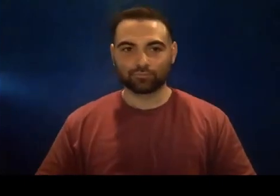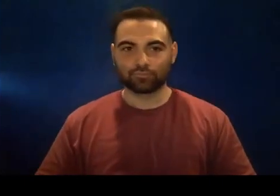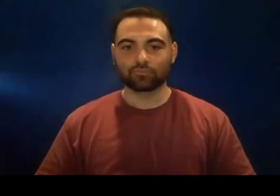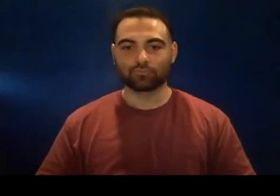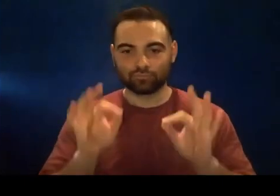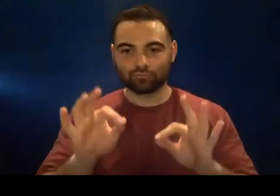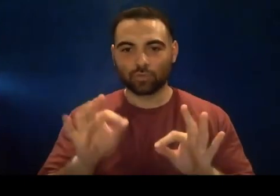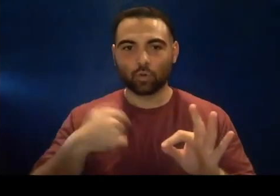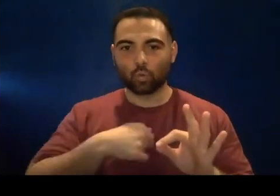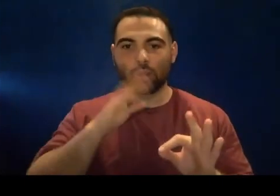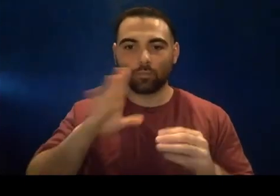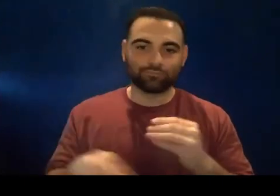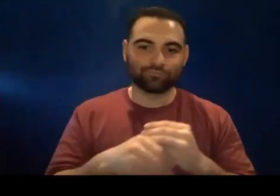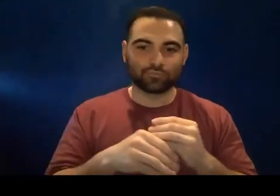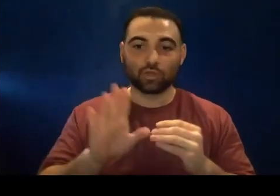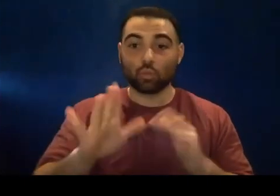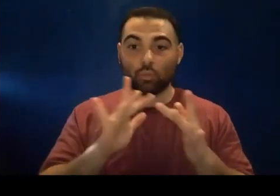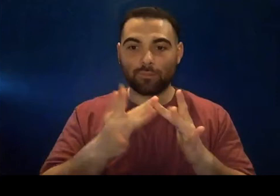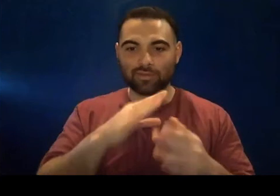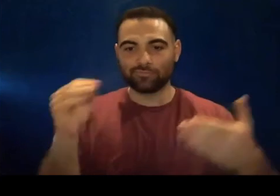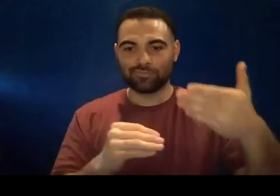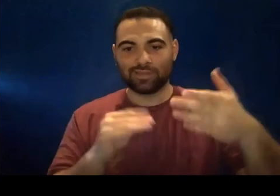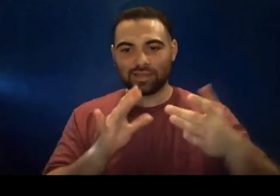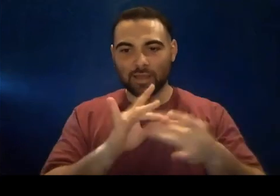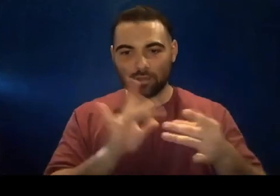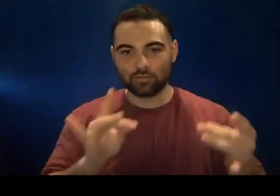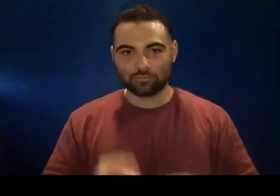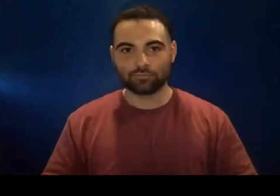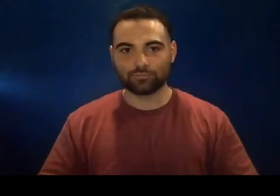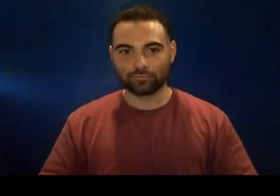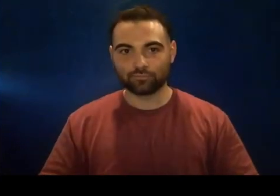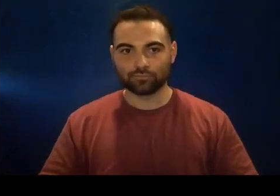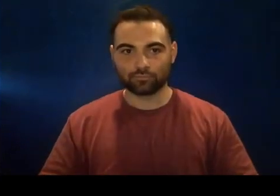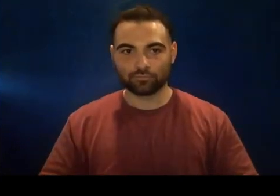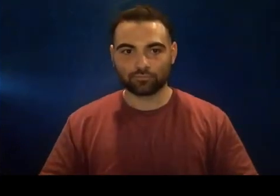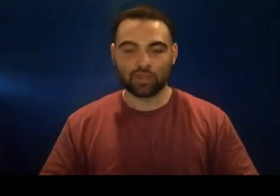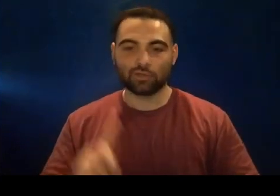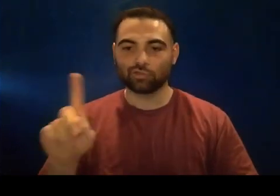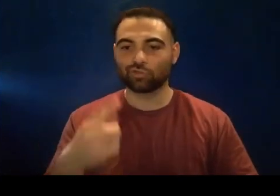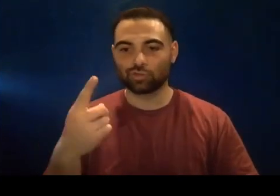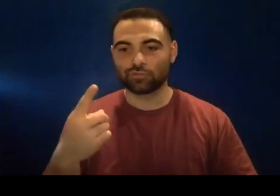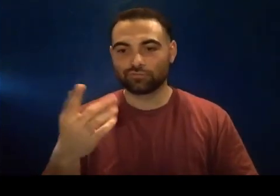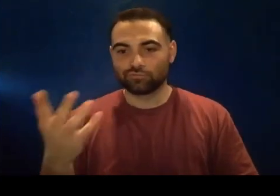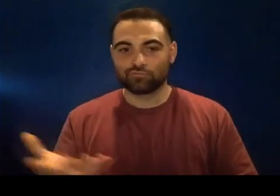in the comments of this podcast as well. And just to talk to any other advocates